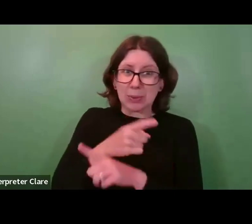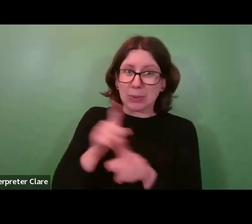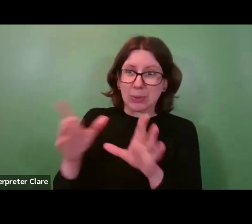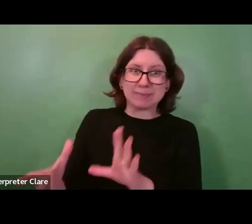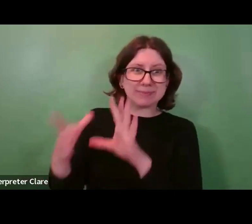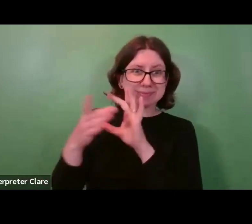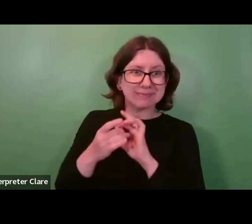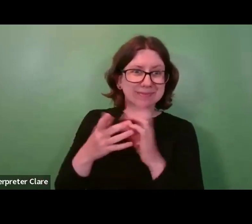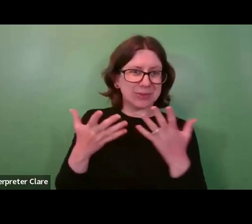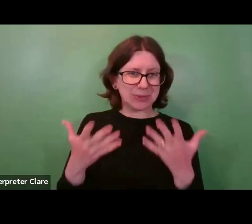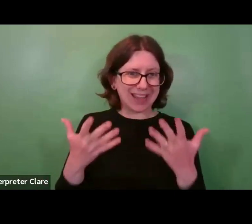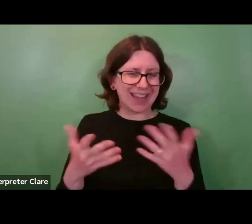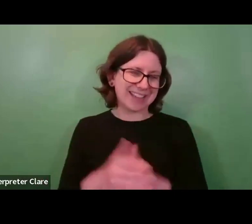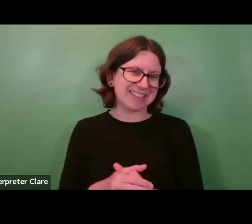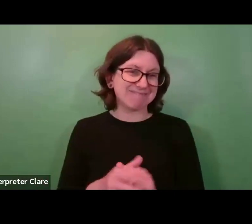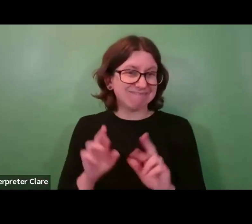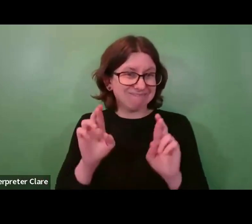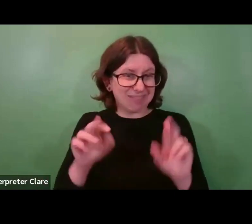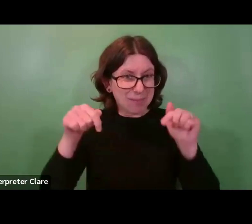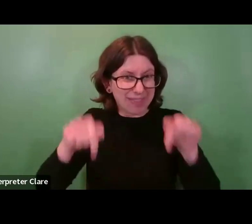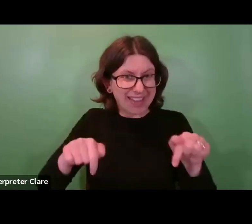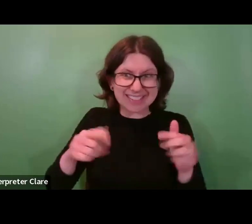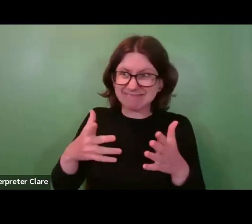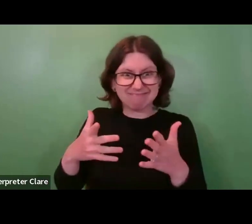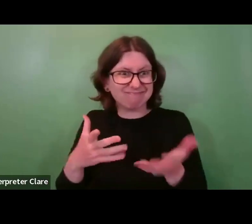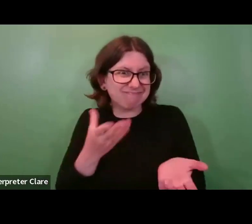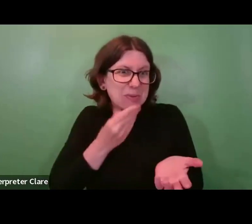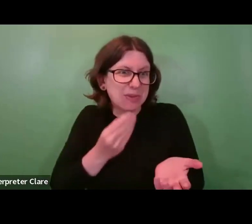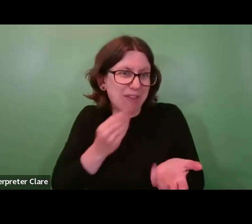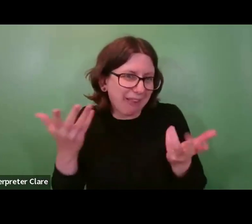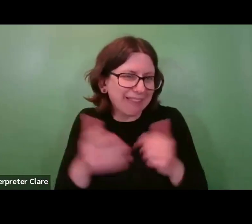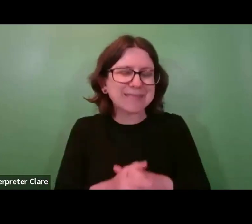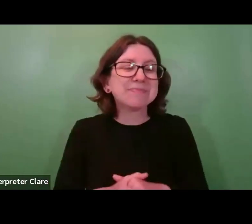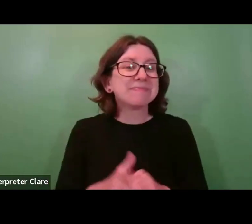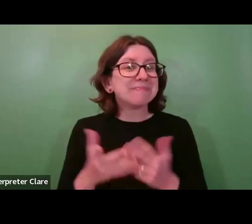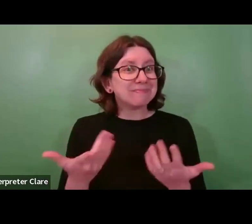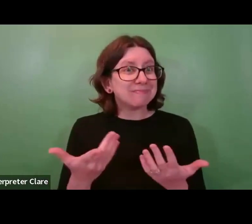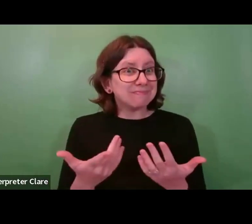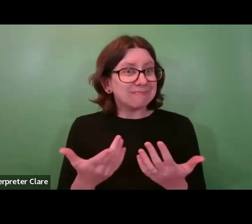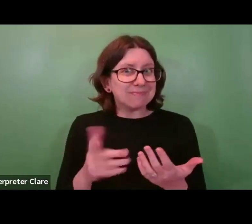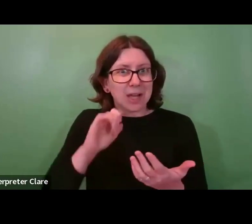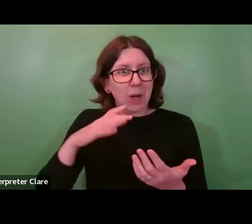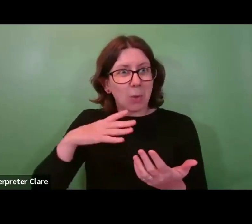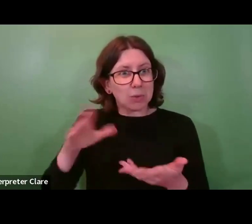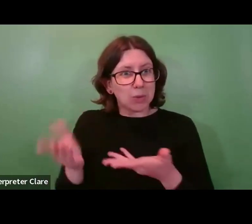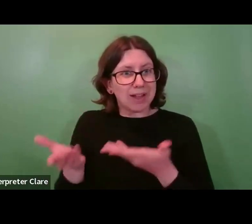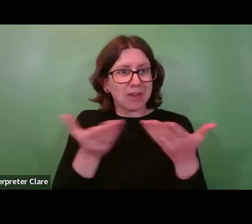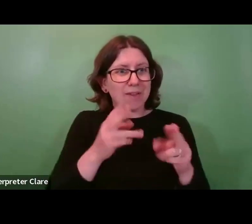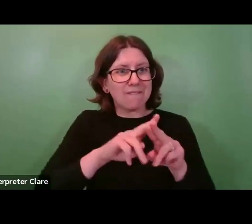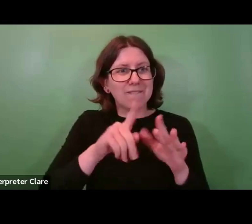I hope this, this session will be beneficial to you. So without further ado I'd like to hand over to Fiona Darcy from